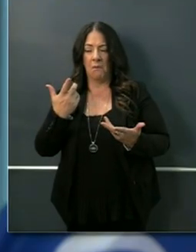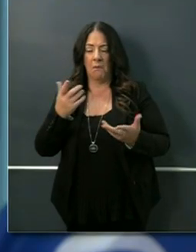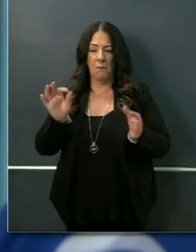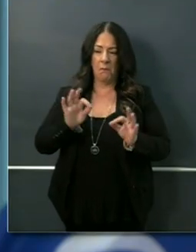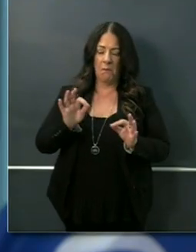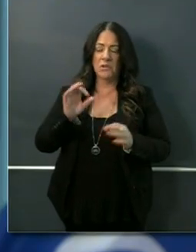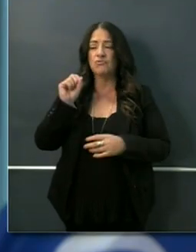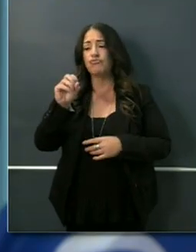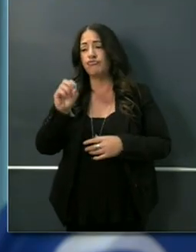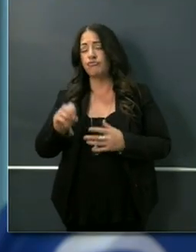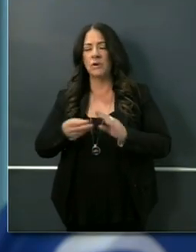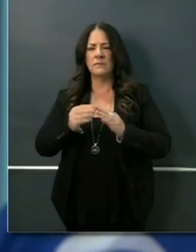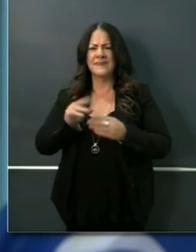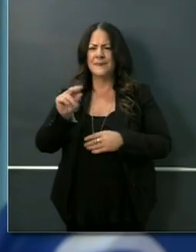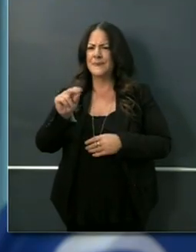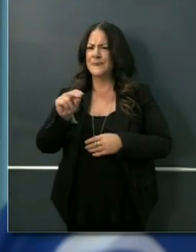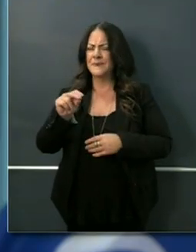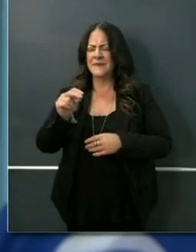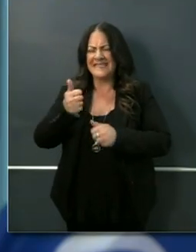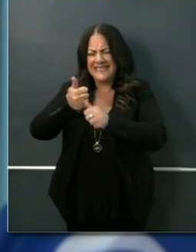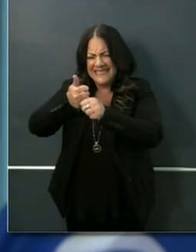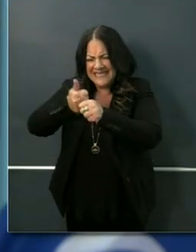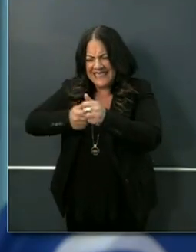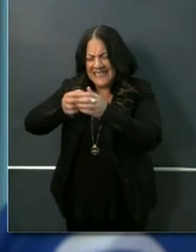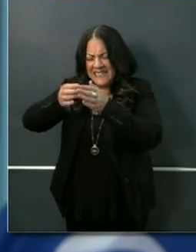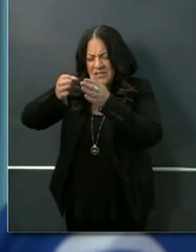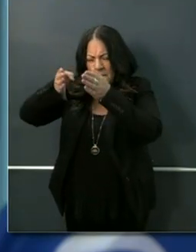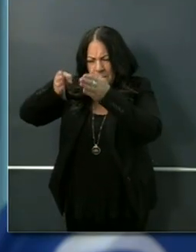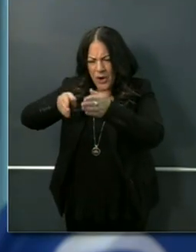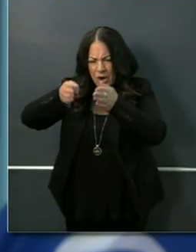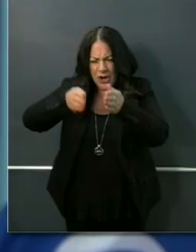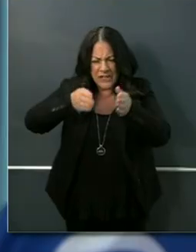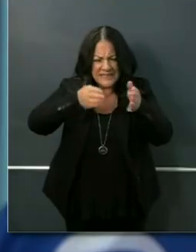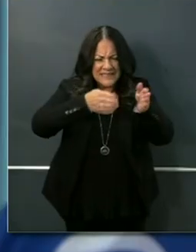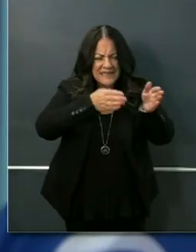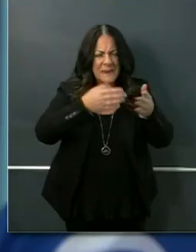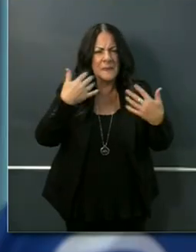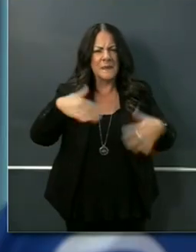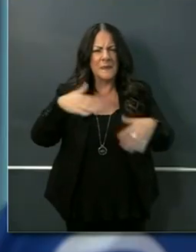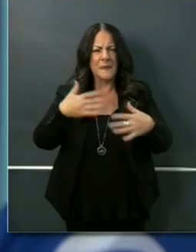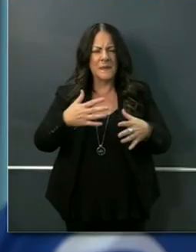I DON'T SAY THAT BLITHELY OR CHEERFULLY ACCEPT IN ANY WAY